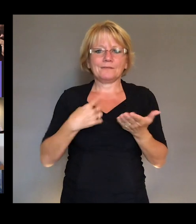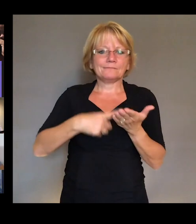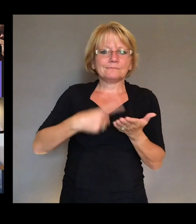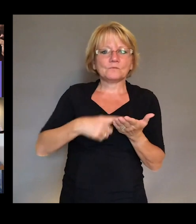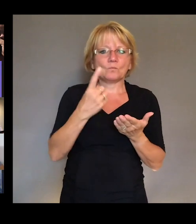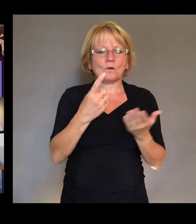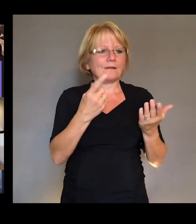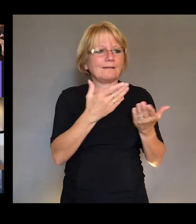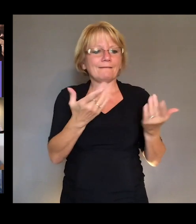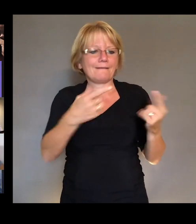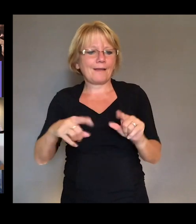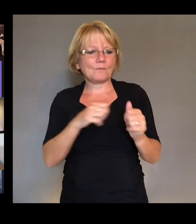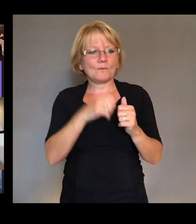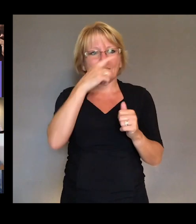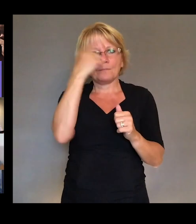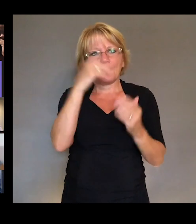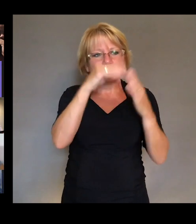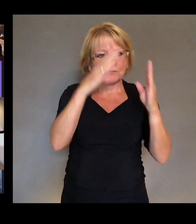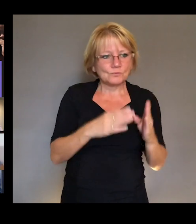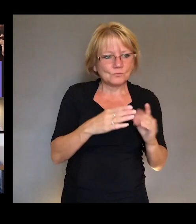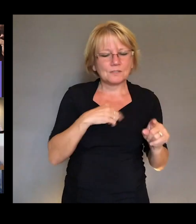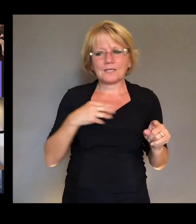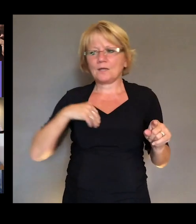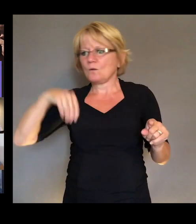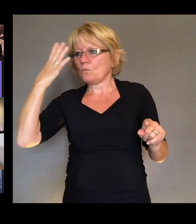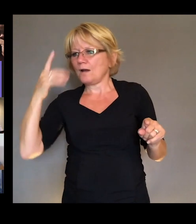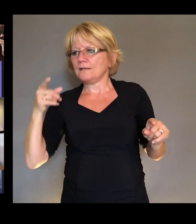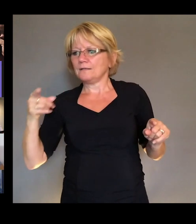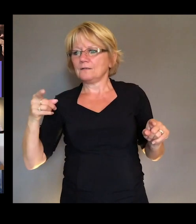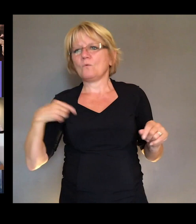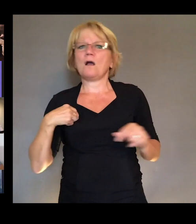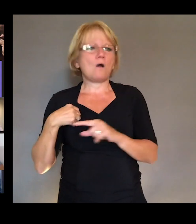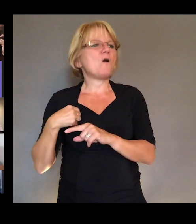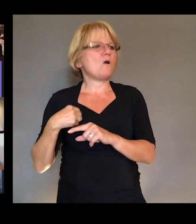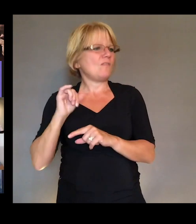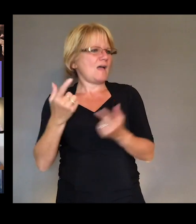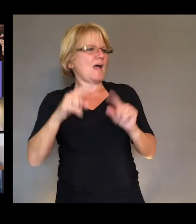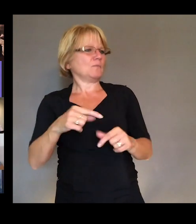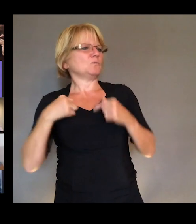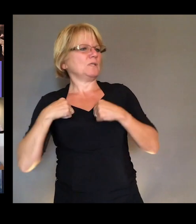that might've happened to a student, to a black student, for example. And then there's a white colleague who wants to talk about like, Oh, well, this happened to me.